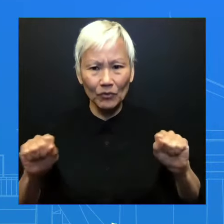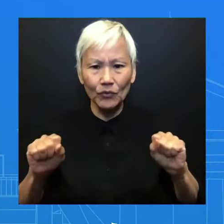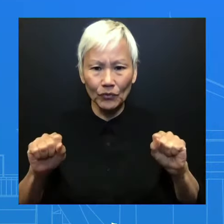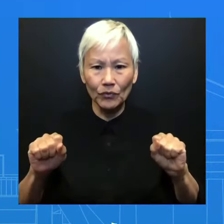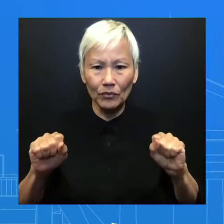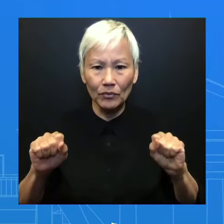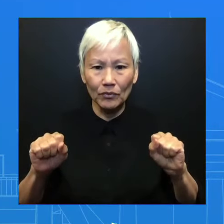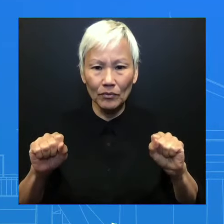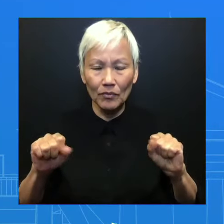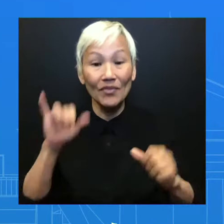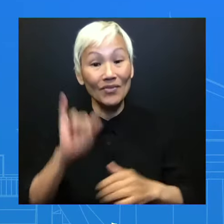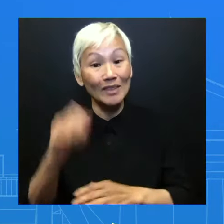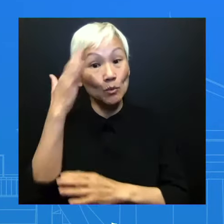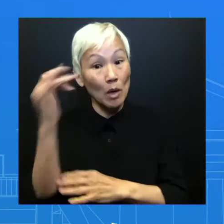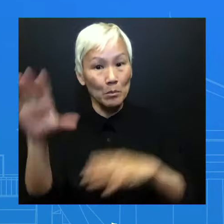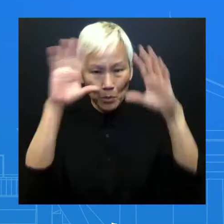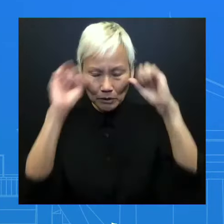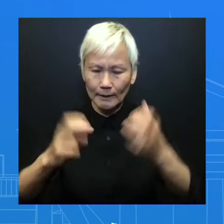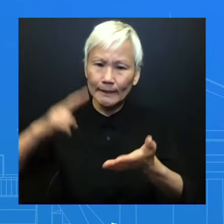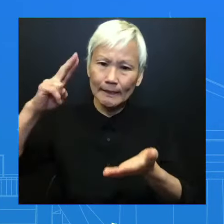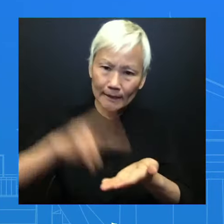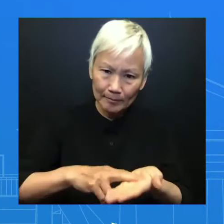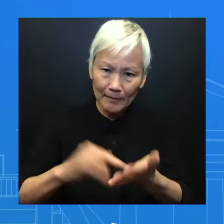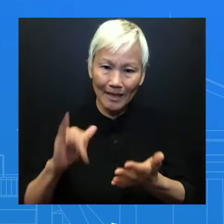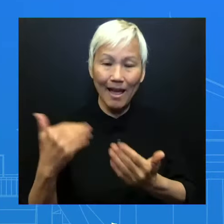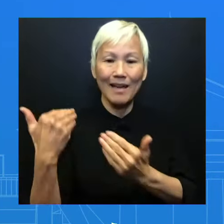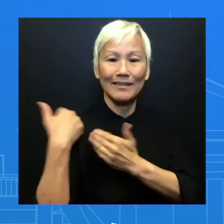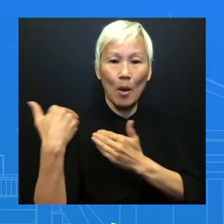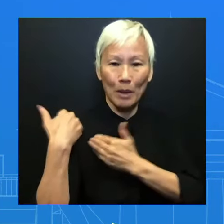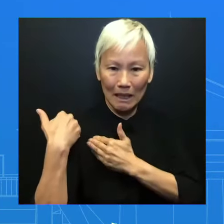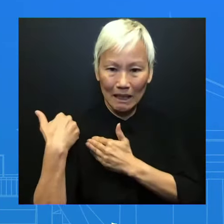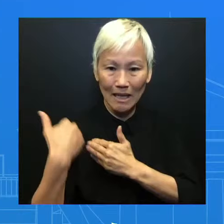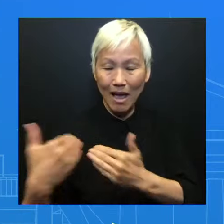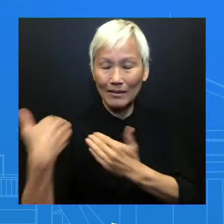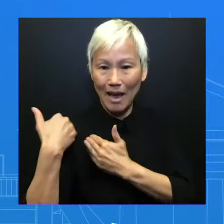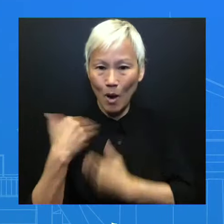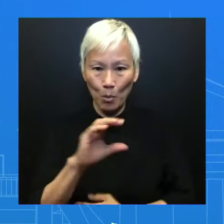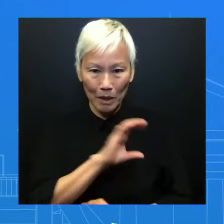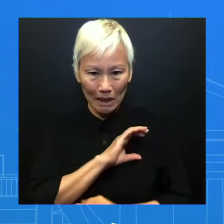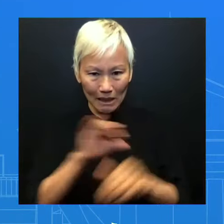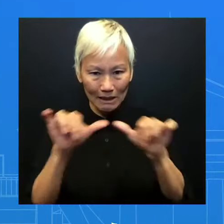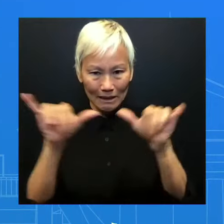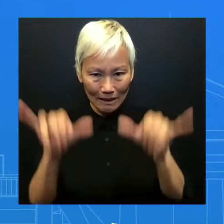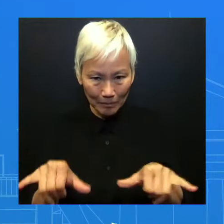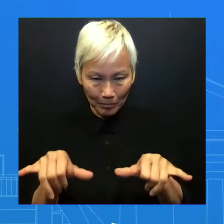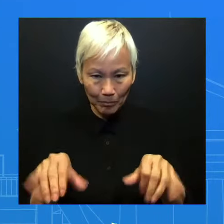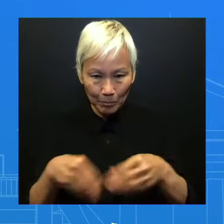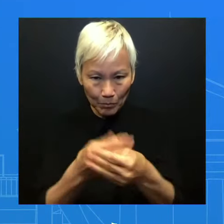Accountable Polic- -- Policing and Criminal Justice Practices to Enhance Public Trust and Public Safety,